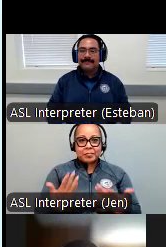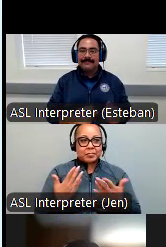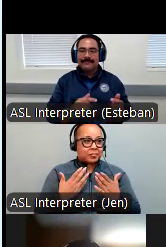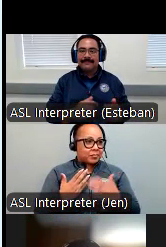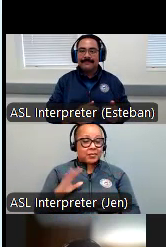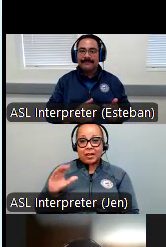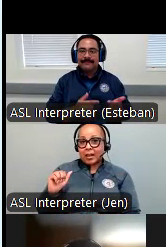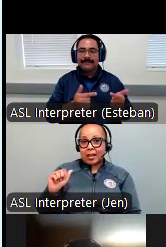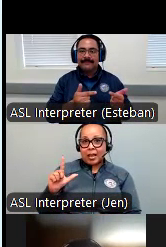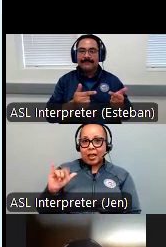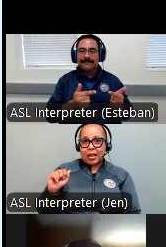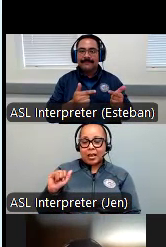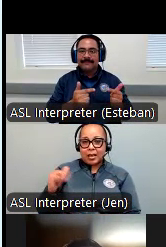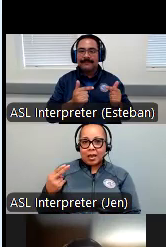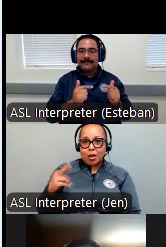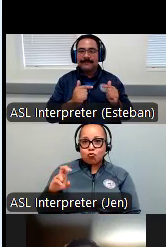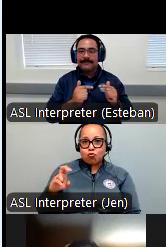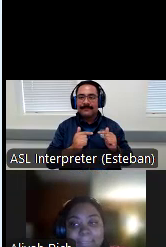going to tell us a little bit about her experience in hotels.